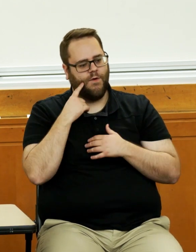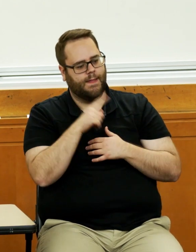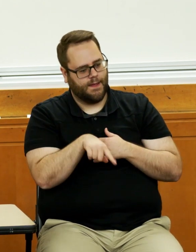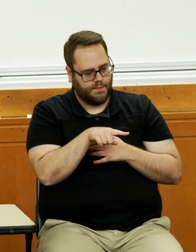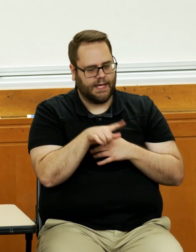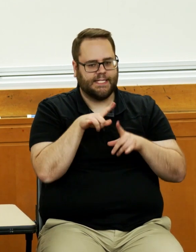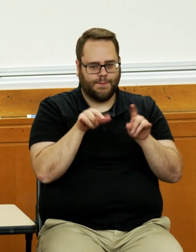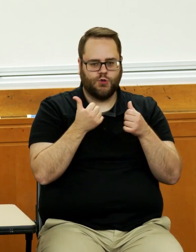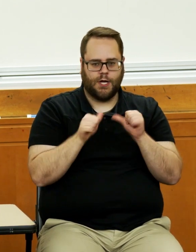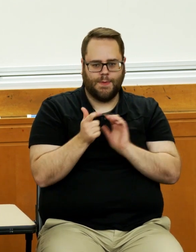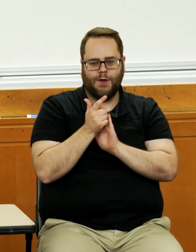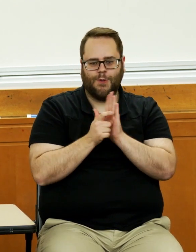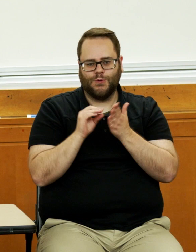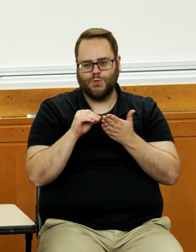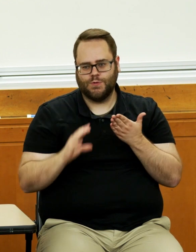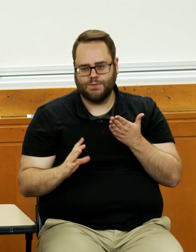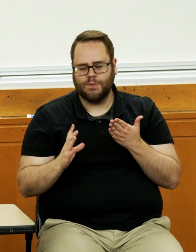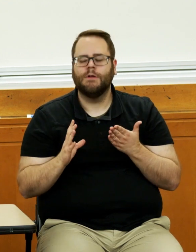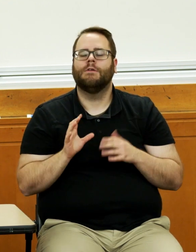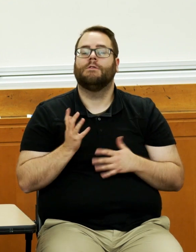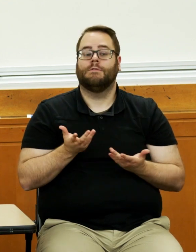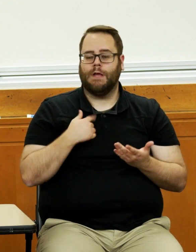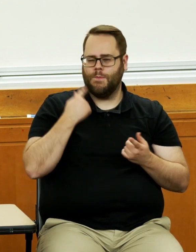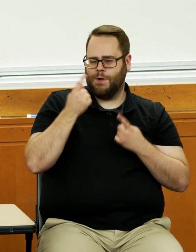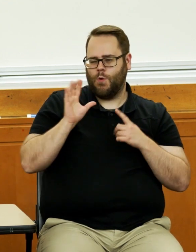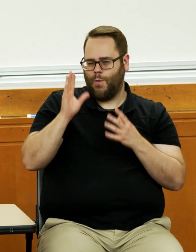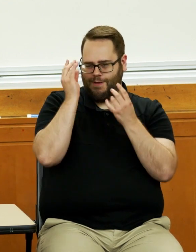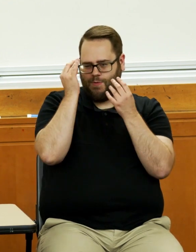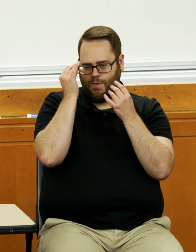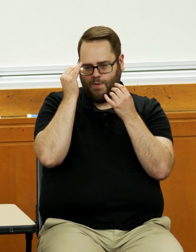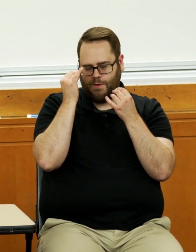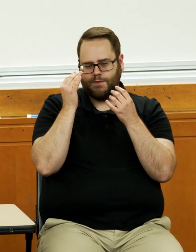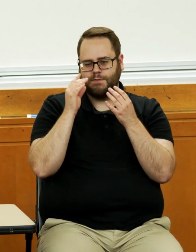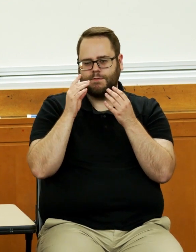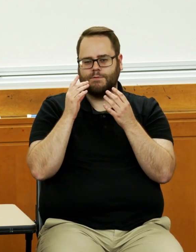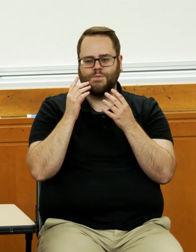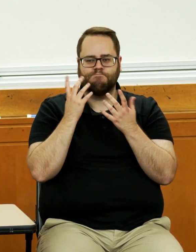be law students. So, I'm wondering how you…what are your thoughts on reflective pieces around